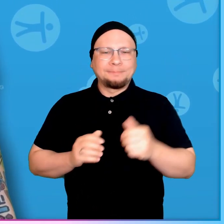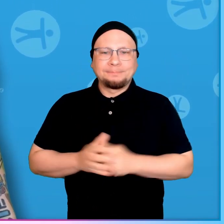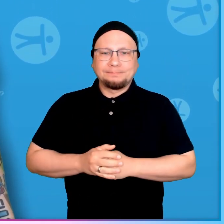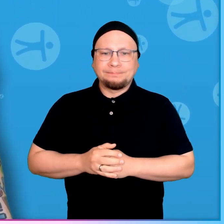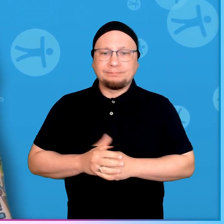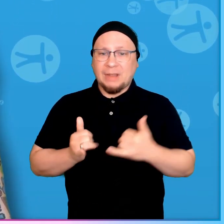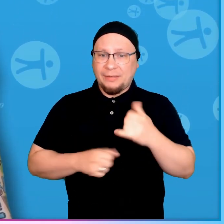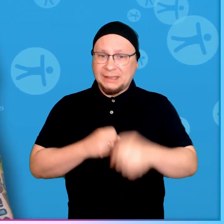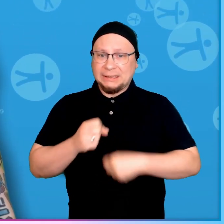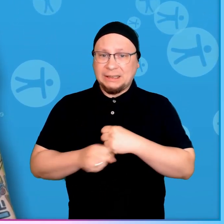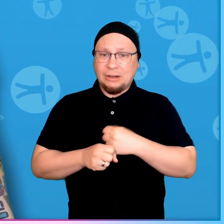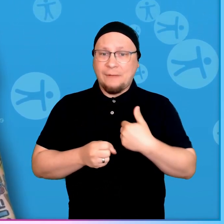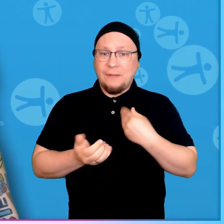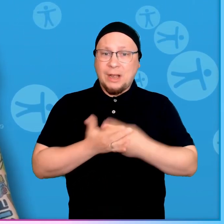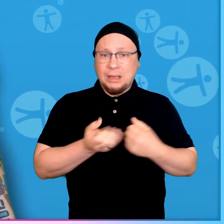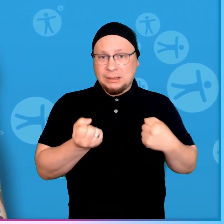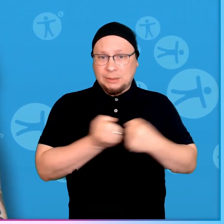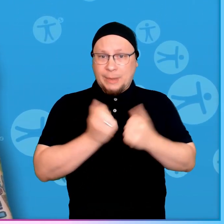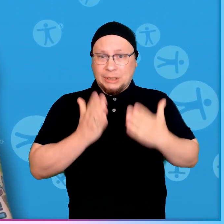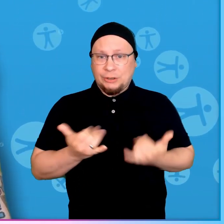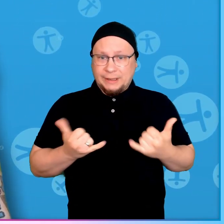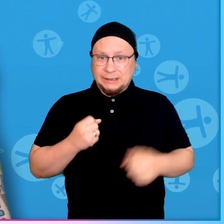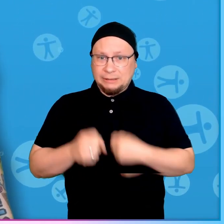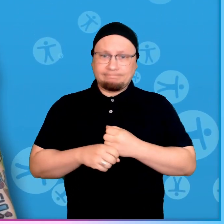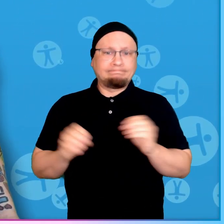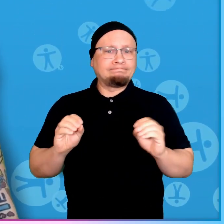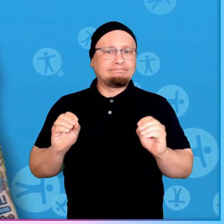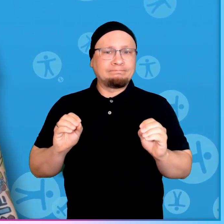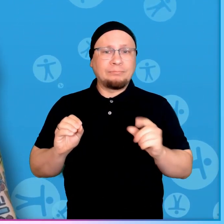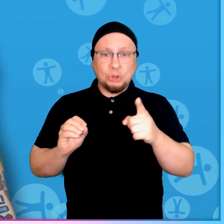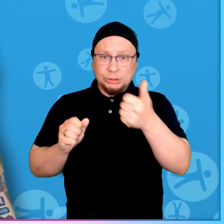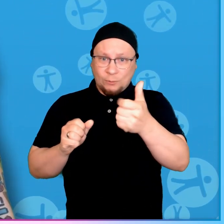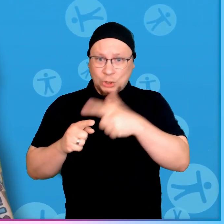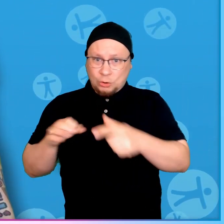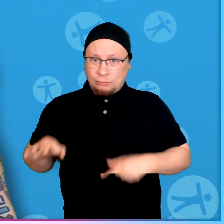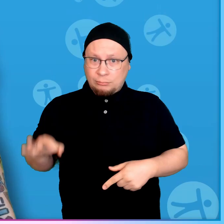so if you’d like to support the Access-Ability Summer Showcase, please consider supporting